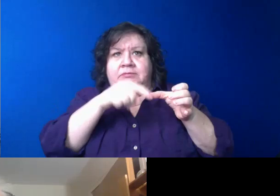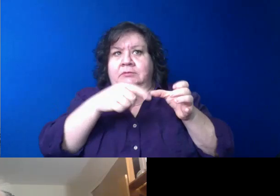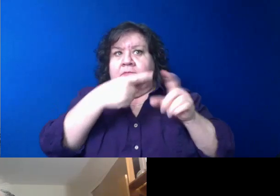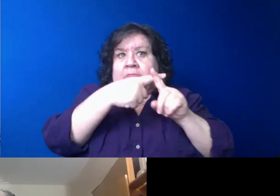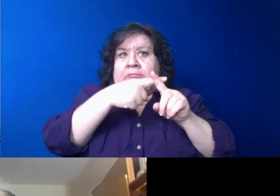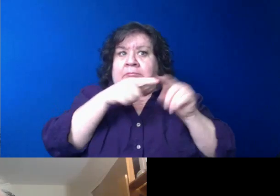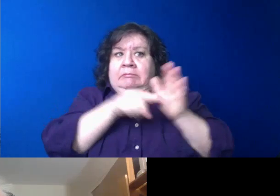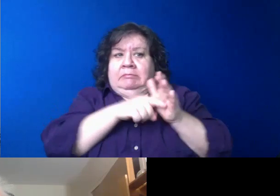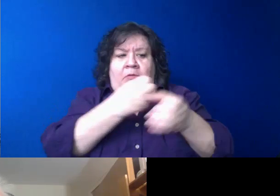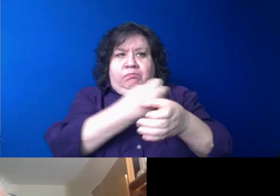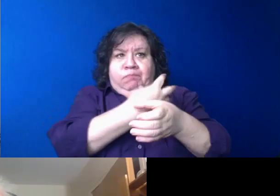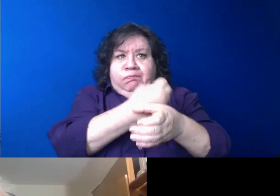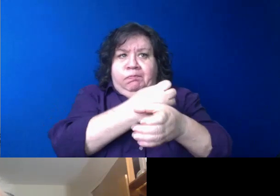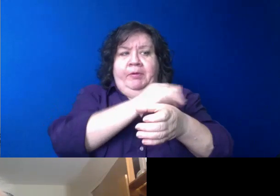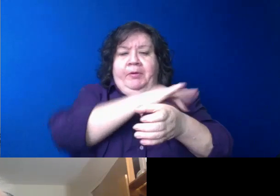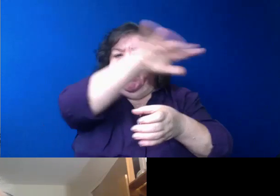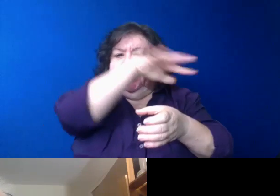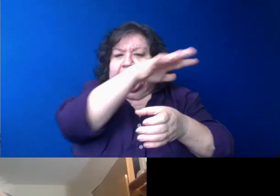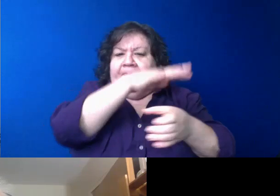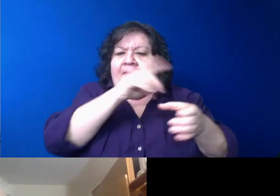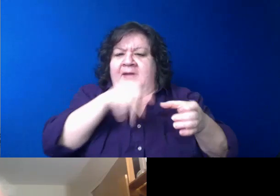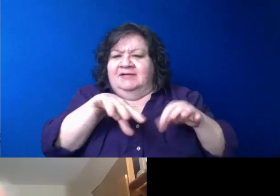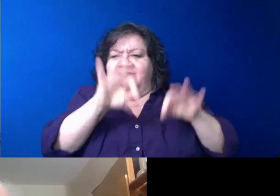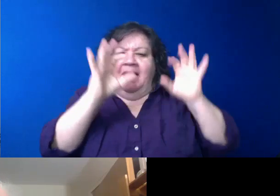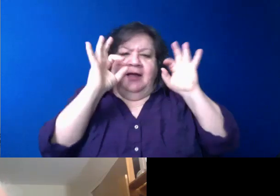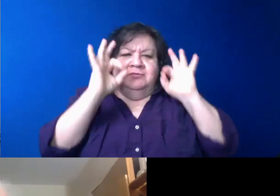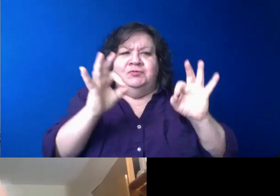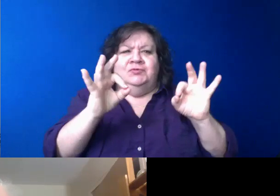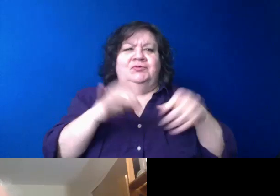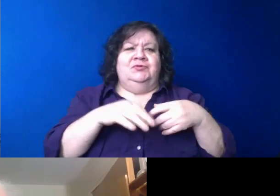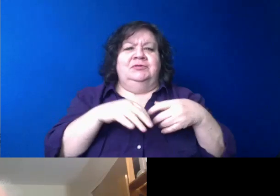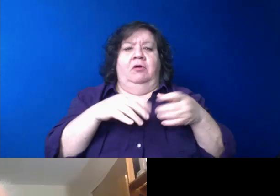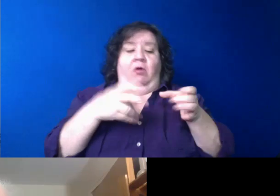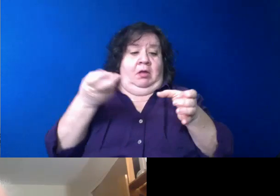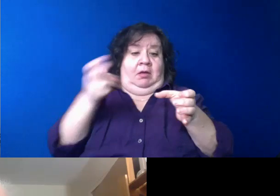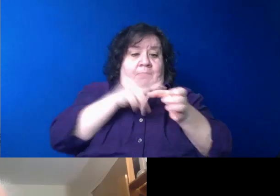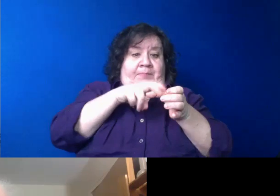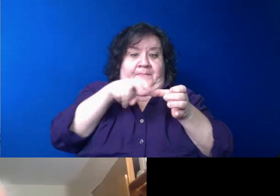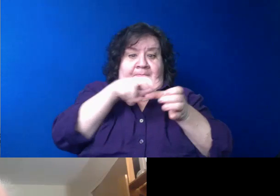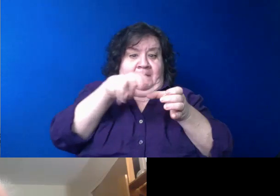question in a comprehensive enough way if i can um i think there's a number of things you know you